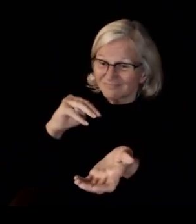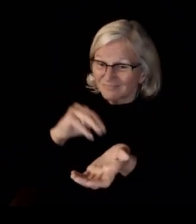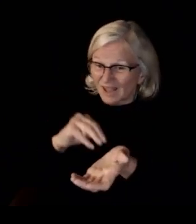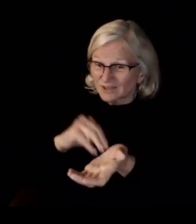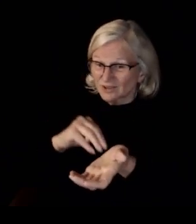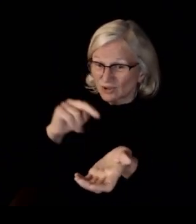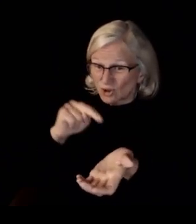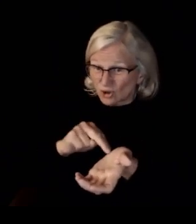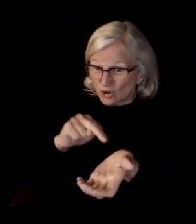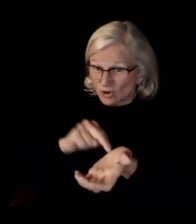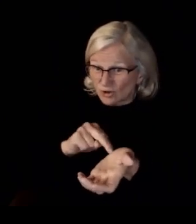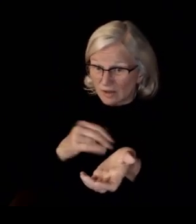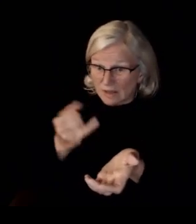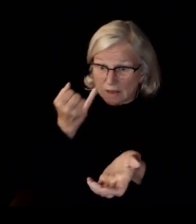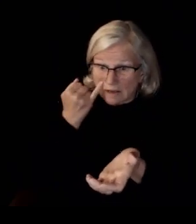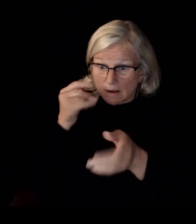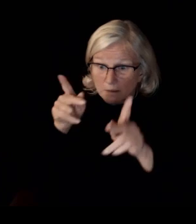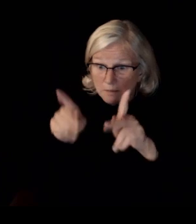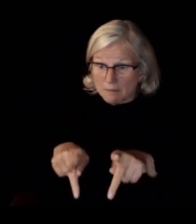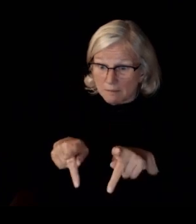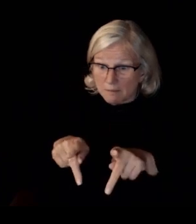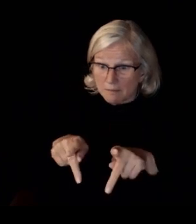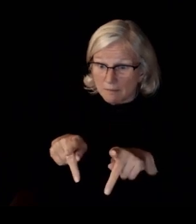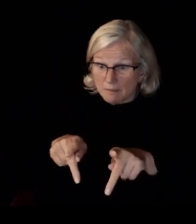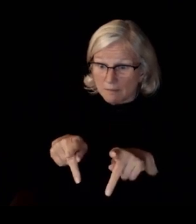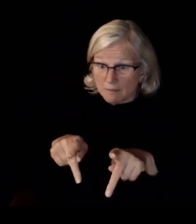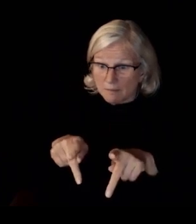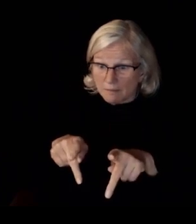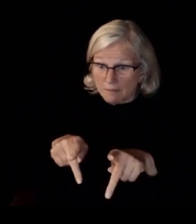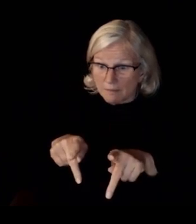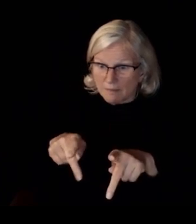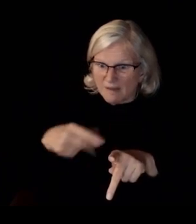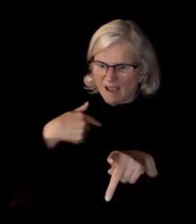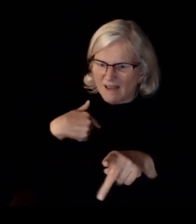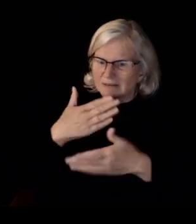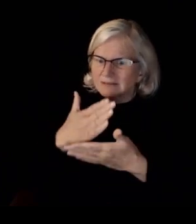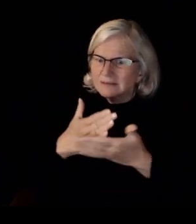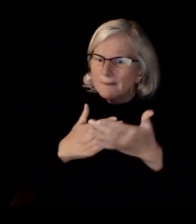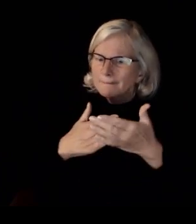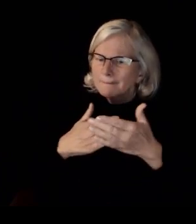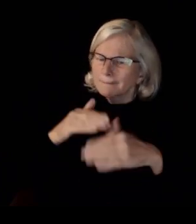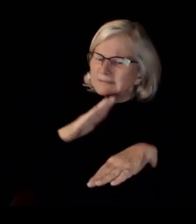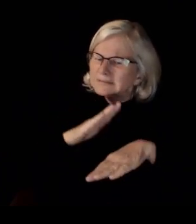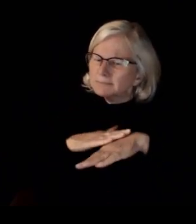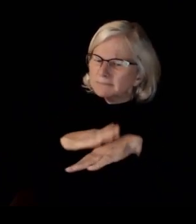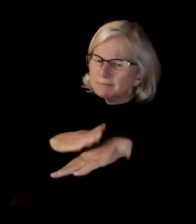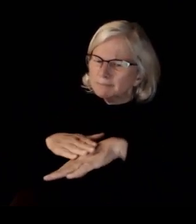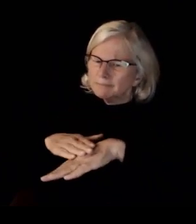who appear to have the relevant symptoms and not finding it that they should check for EVALI as well. Kris what would you add?